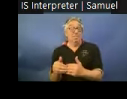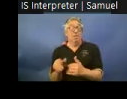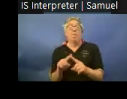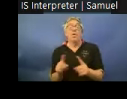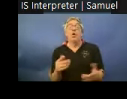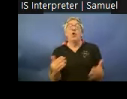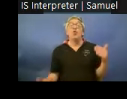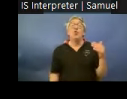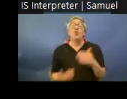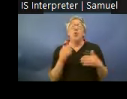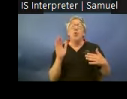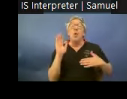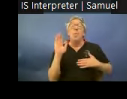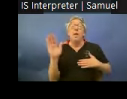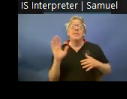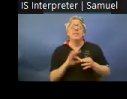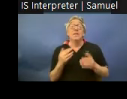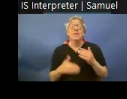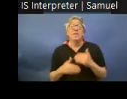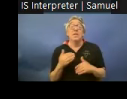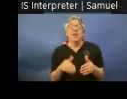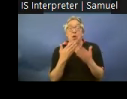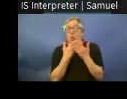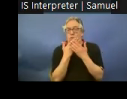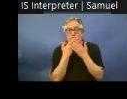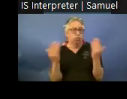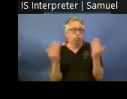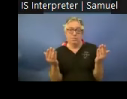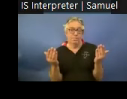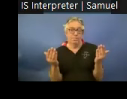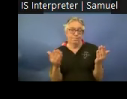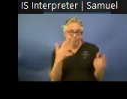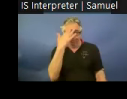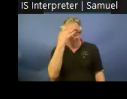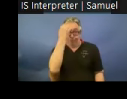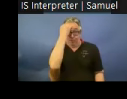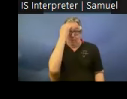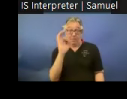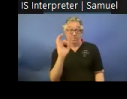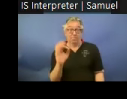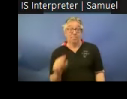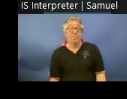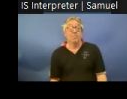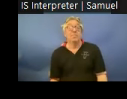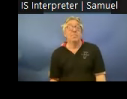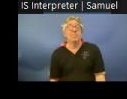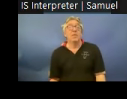So, this is another question to consider. Now we are going to move to examples.